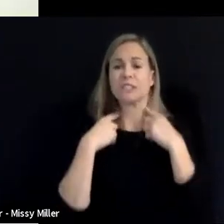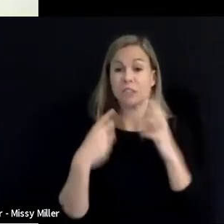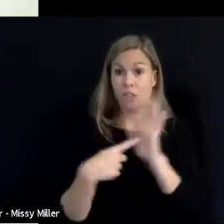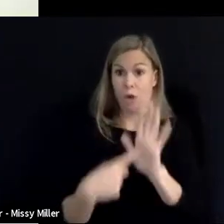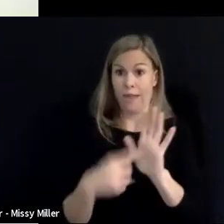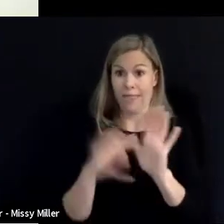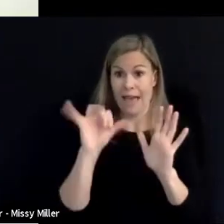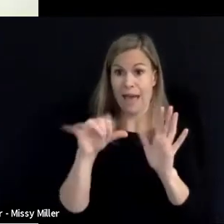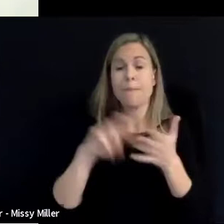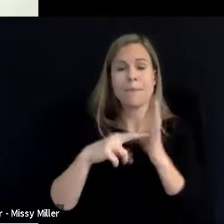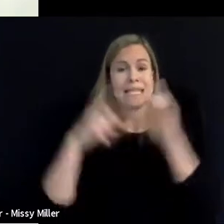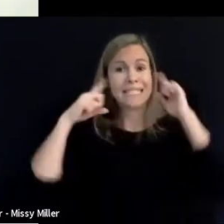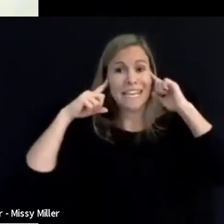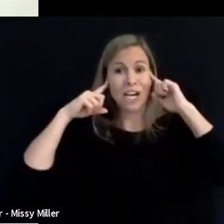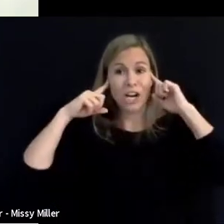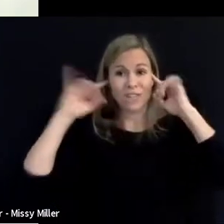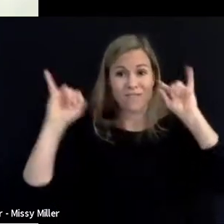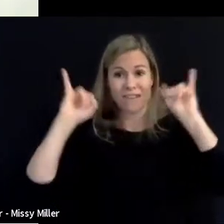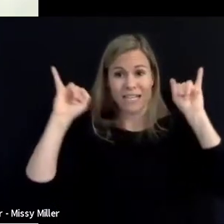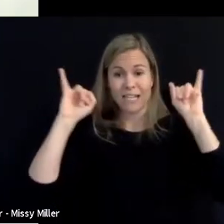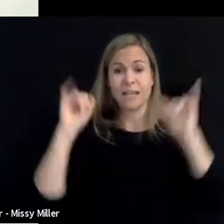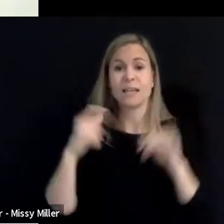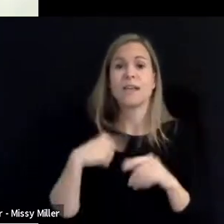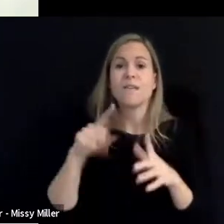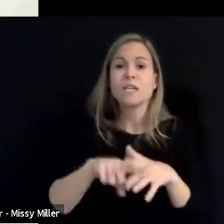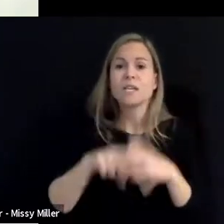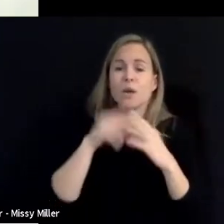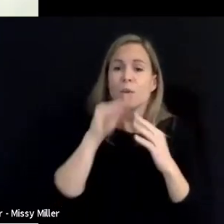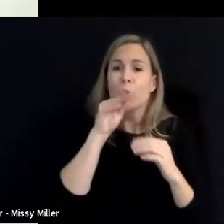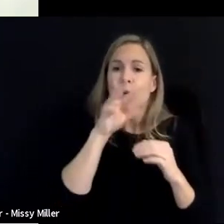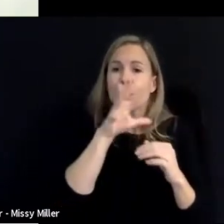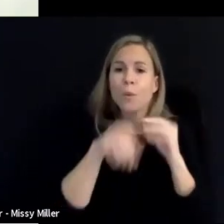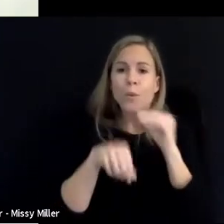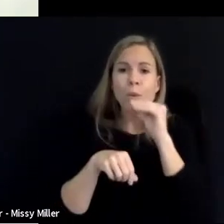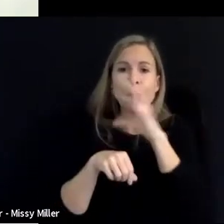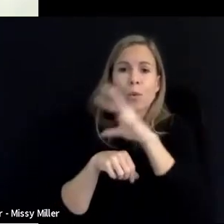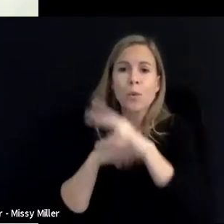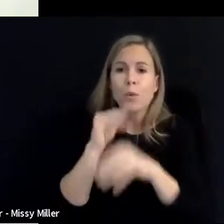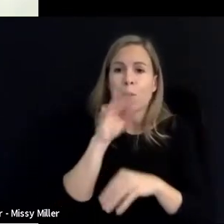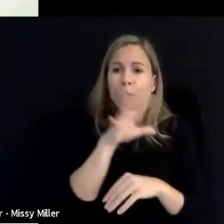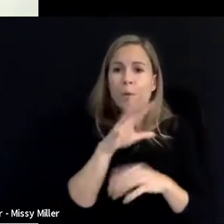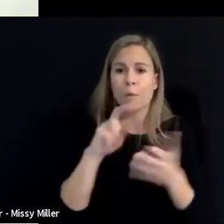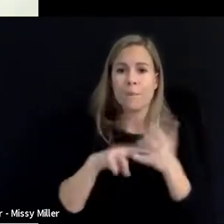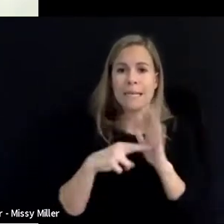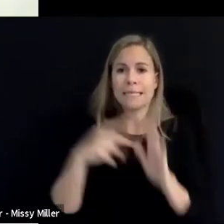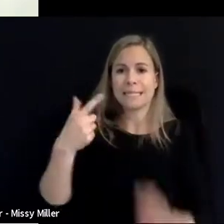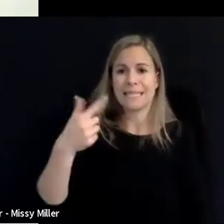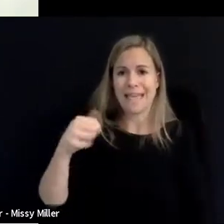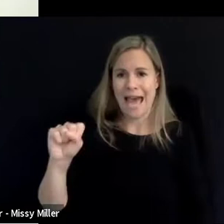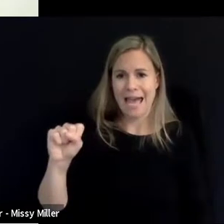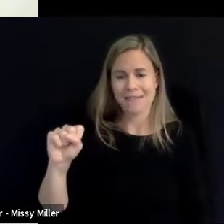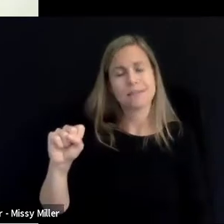If he starts blowing, he has gas. Now, they're not 100%,